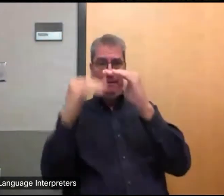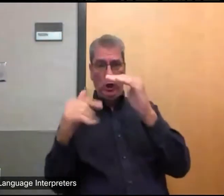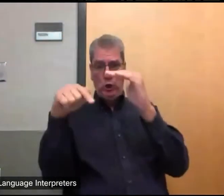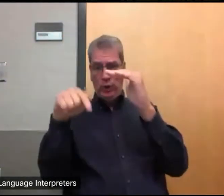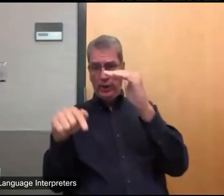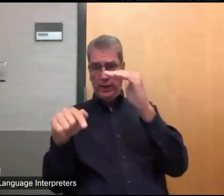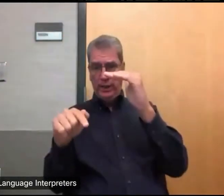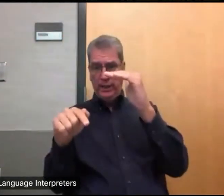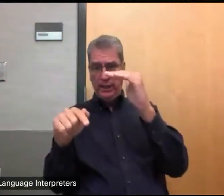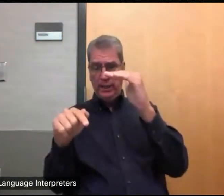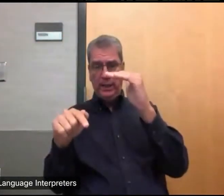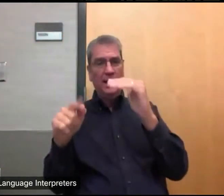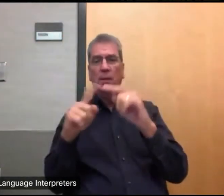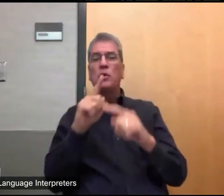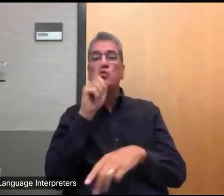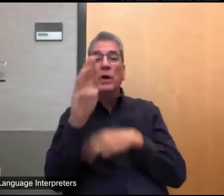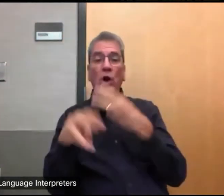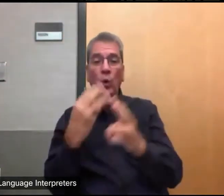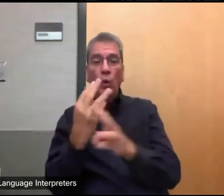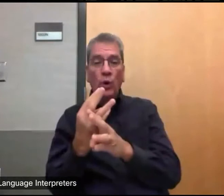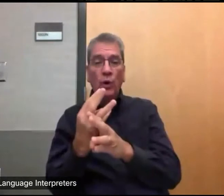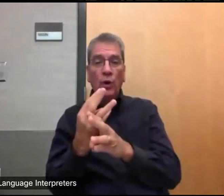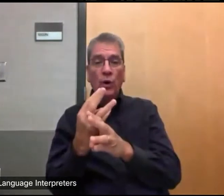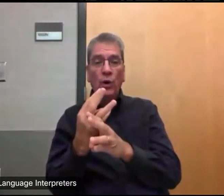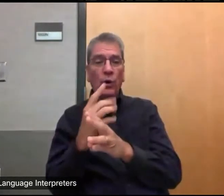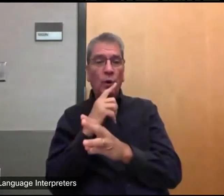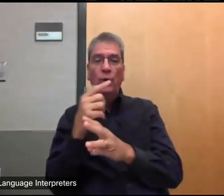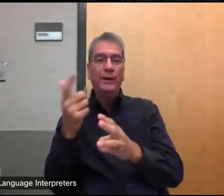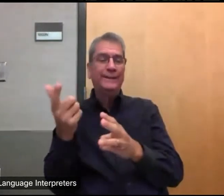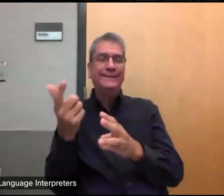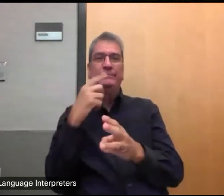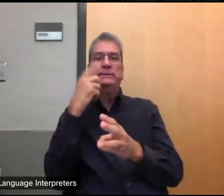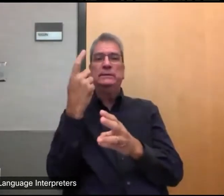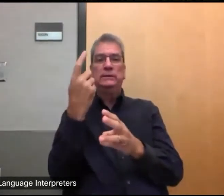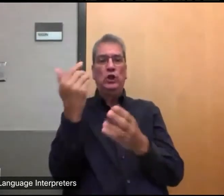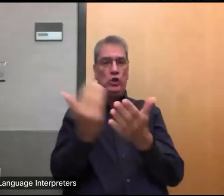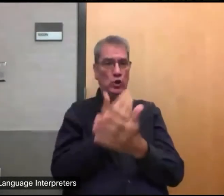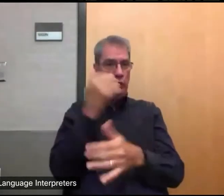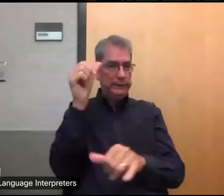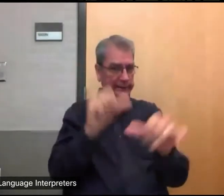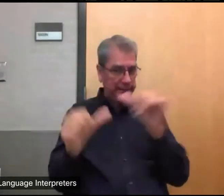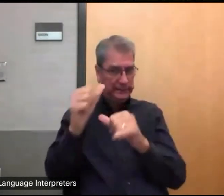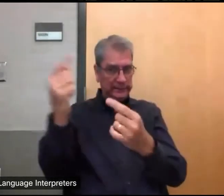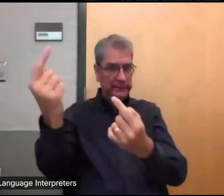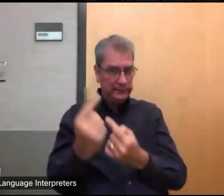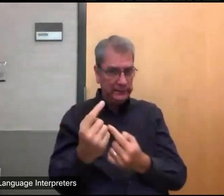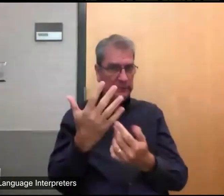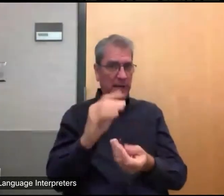we're going to do this. Well, the reality was, it was more of an amorphous situation, and as new science came in, maybe those numbers might have adjusted, but it's